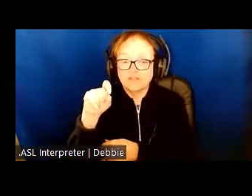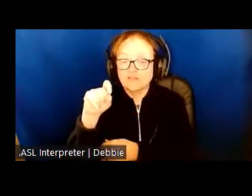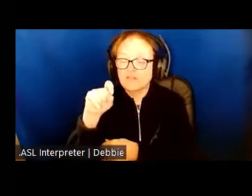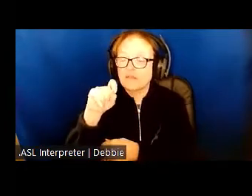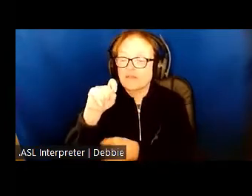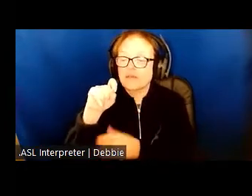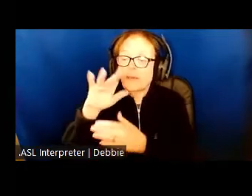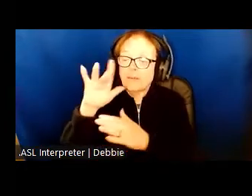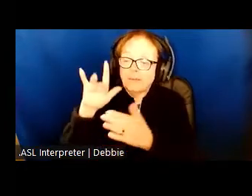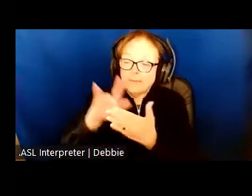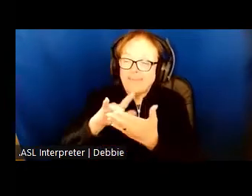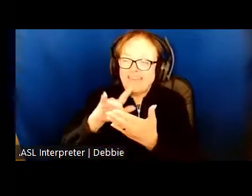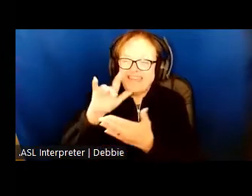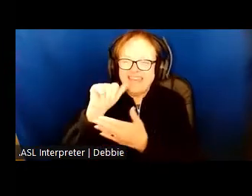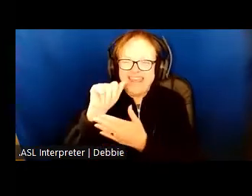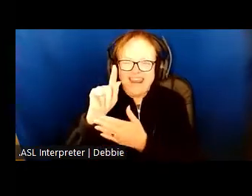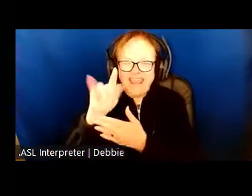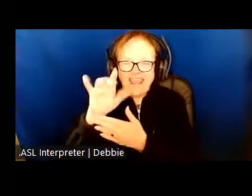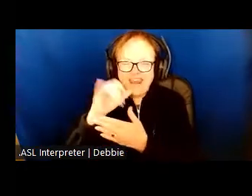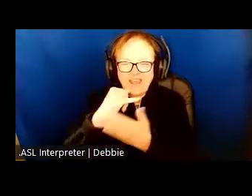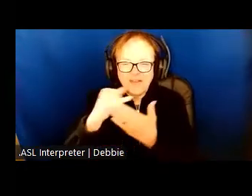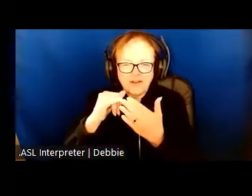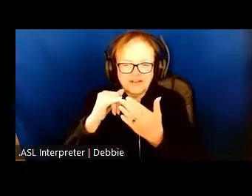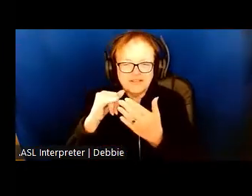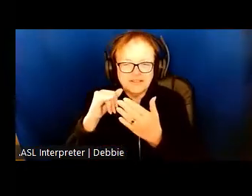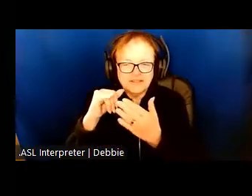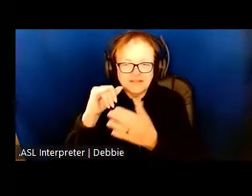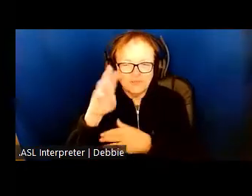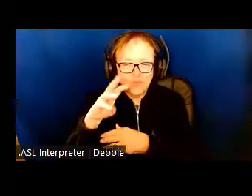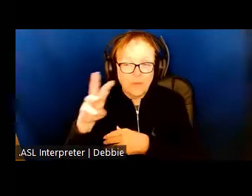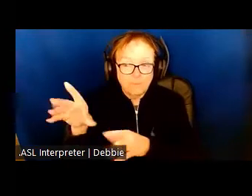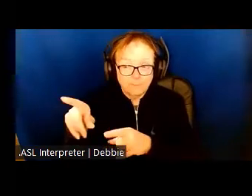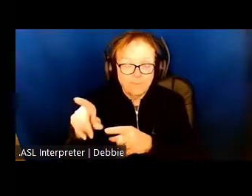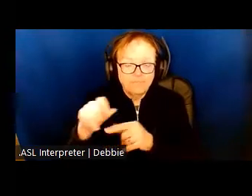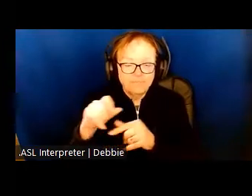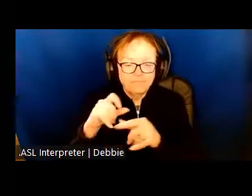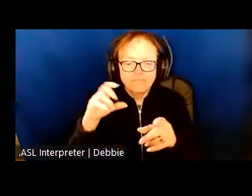As I mentioned, Stephanie Nerbak will be one of my co-presenters for today. Before we begin